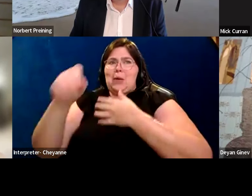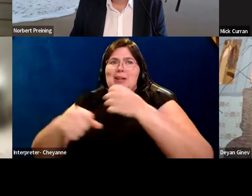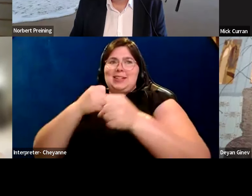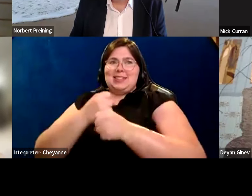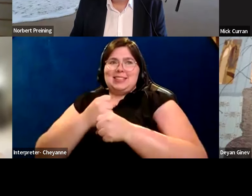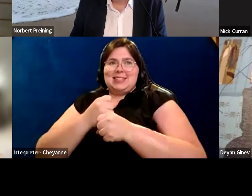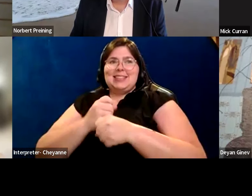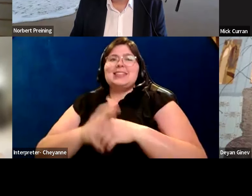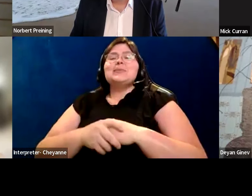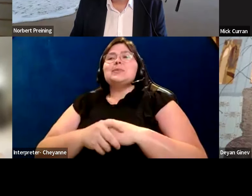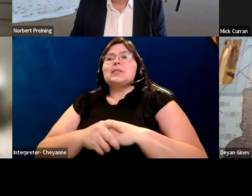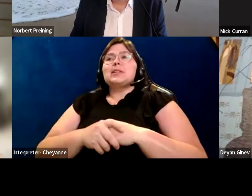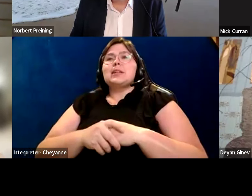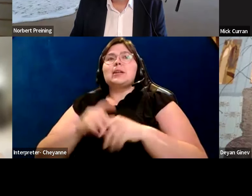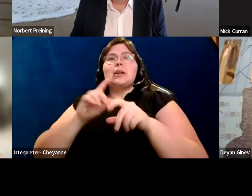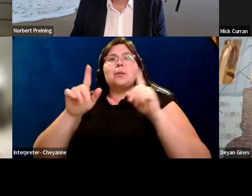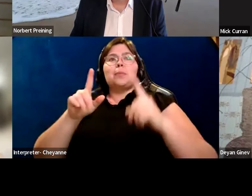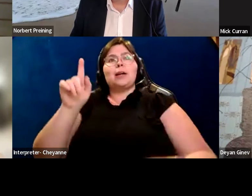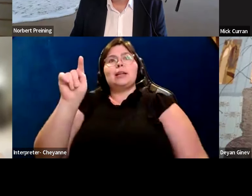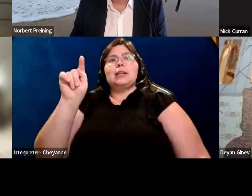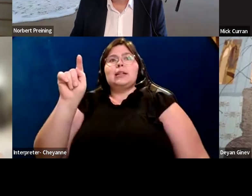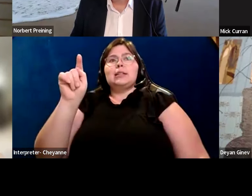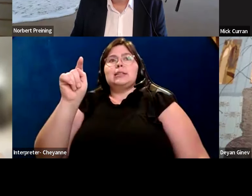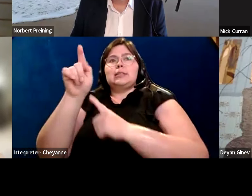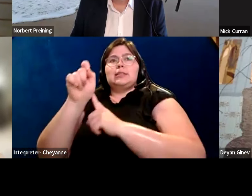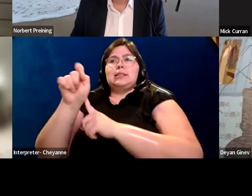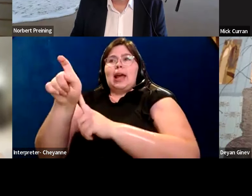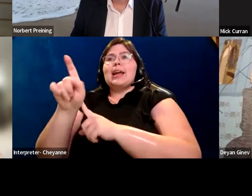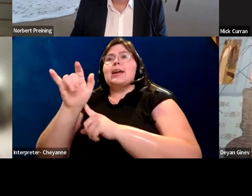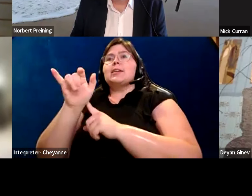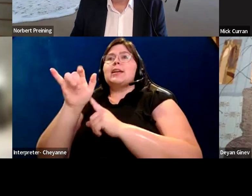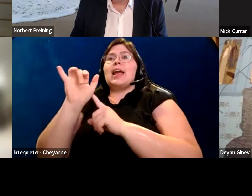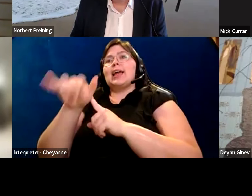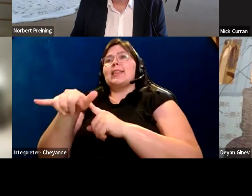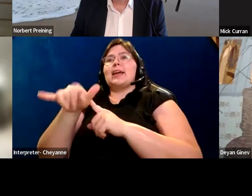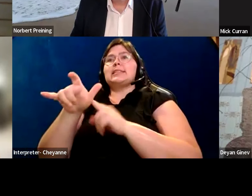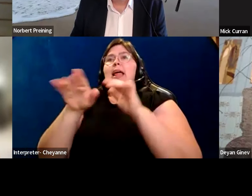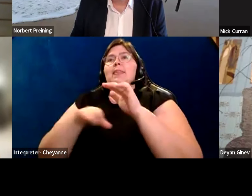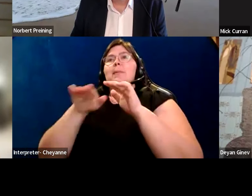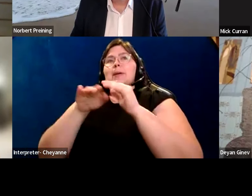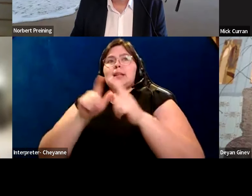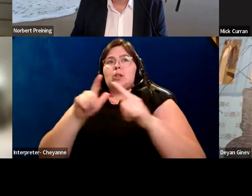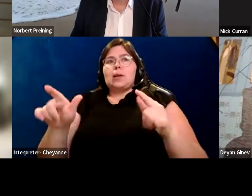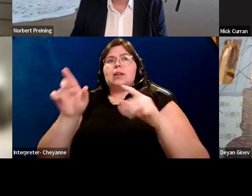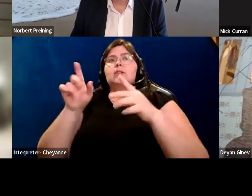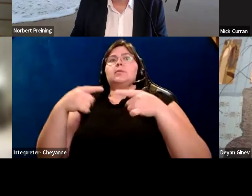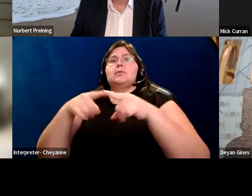So TeX and LaTeX is the basic language we use at arXiv for the papers, and which